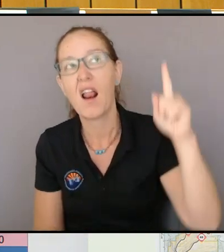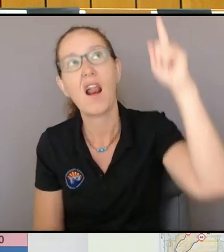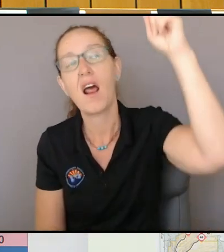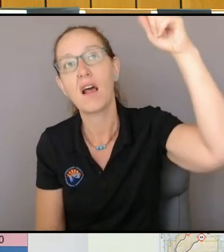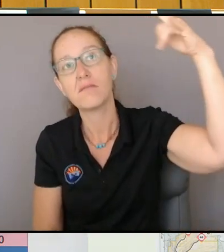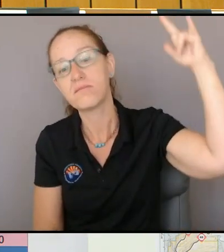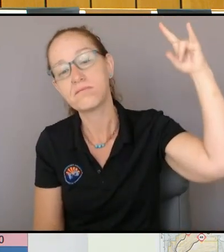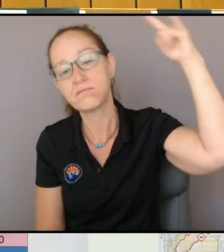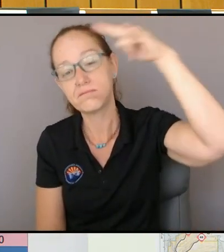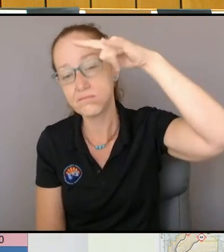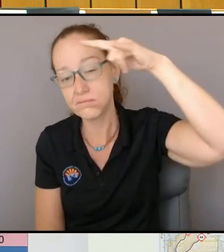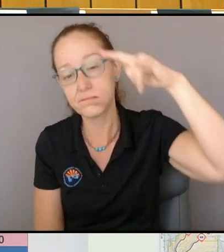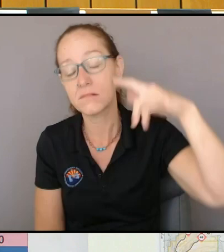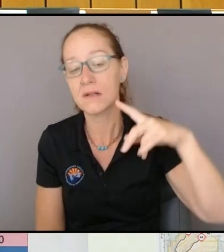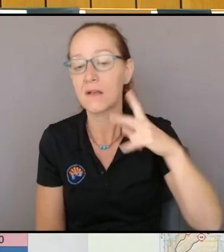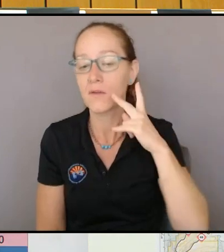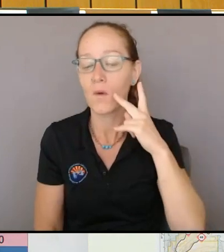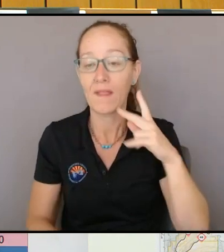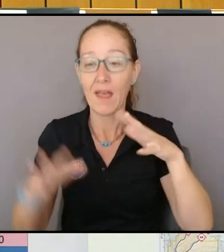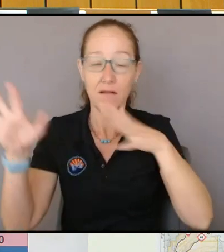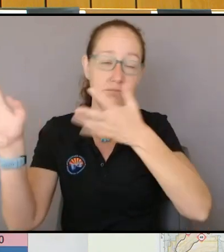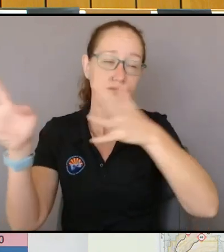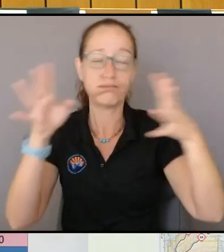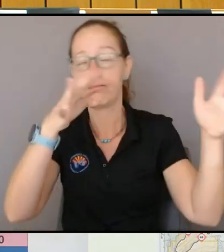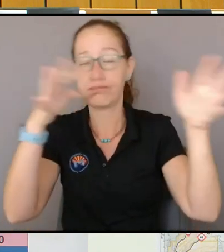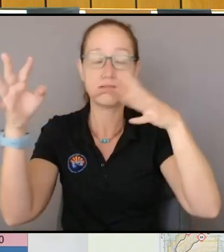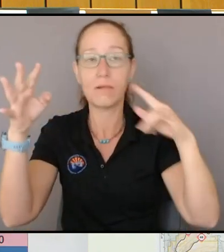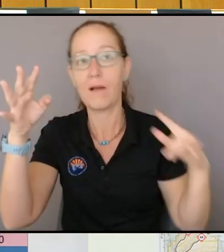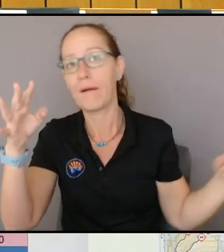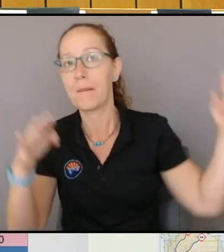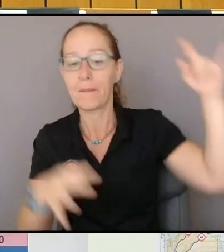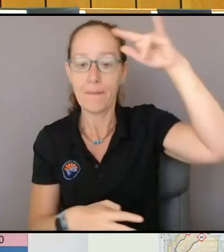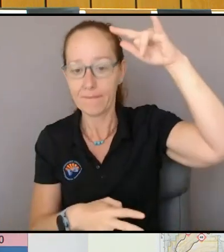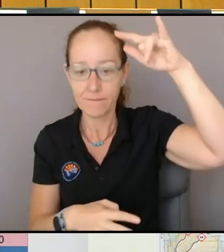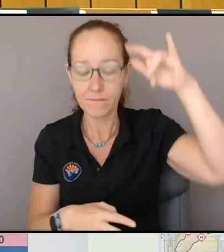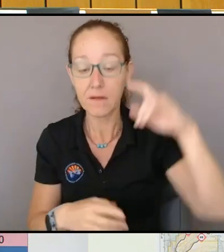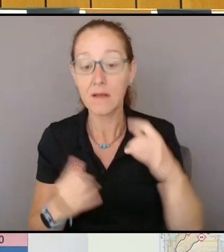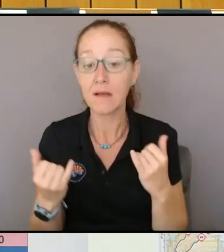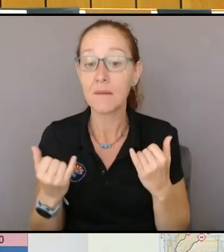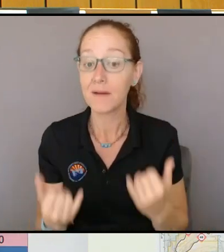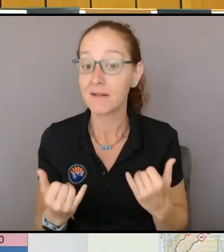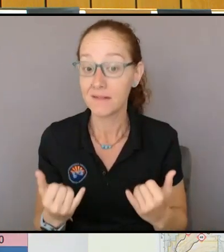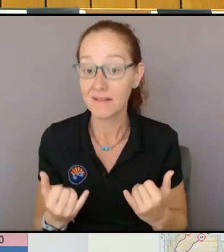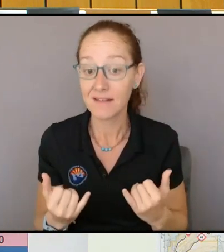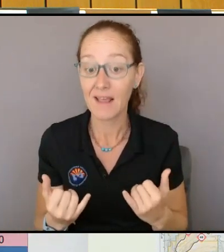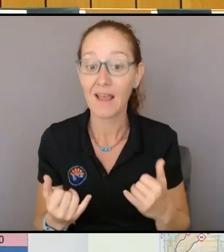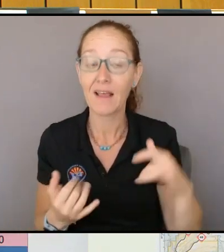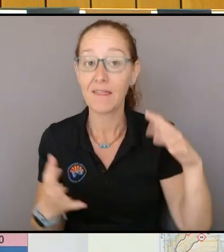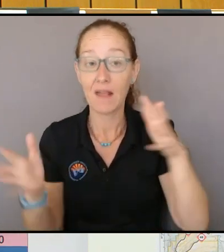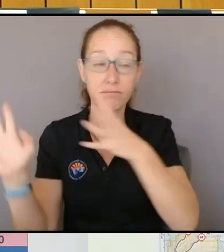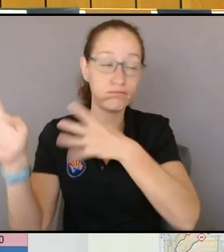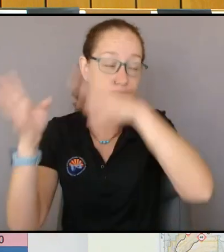talking about that turbulence going up to 45,000 feet. So, if that occurs, then we may not even be able to get the fire